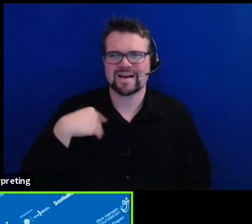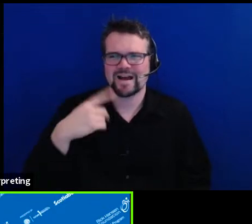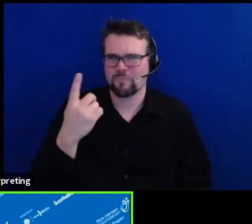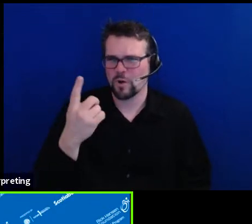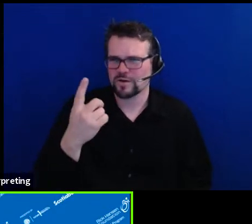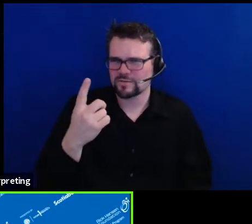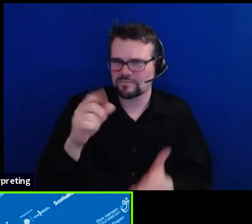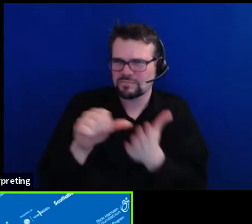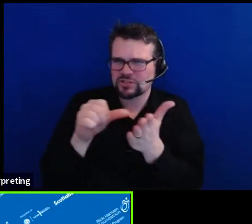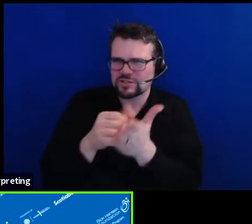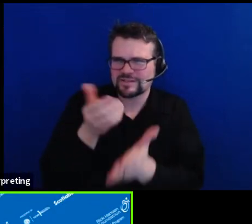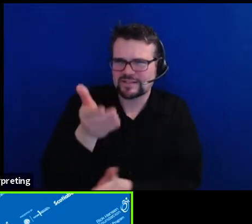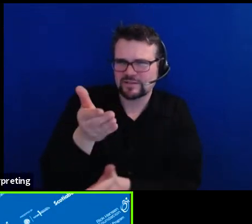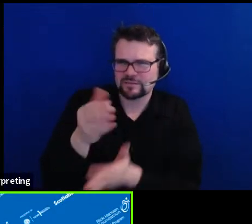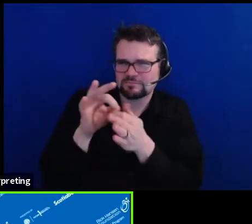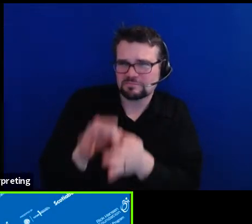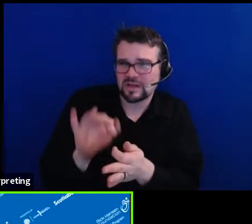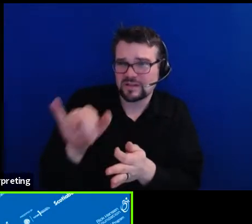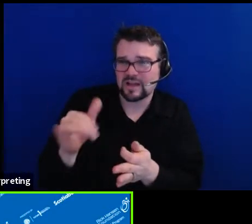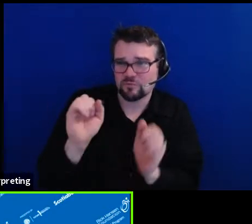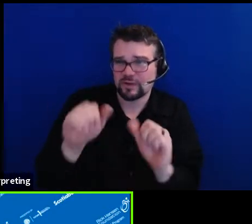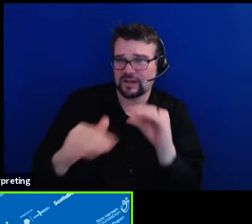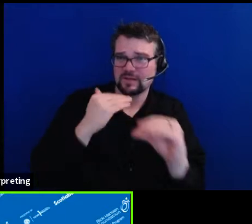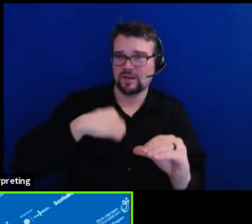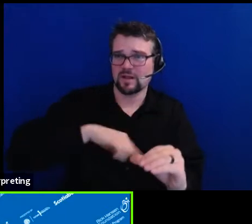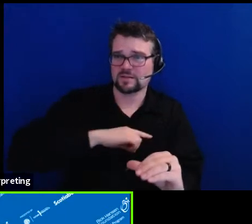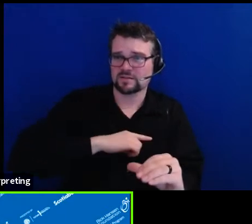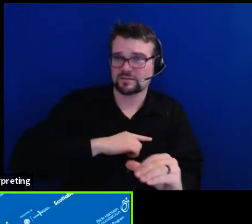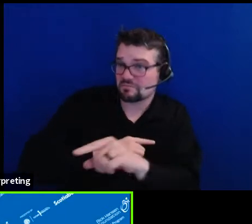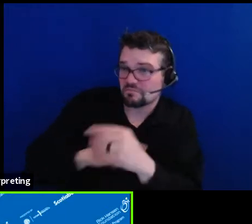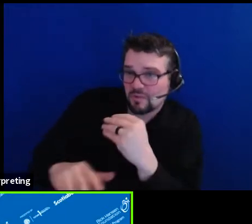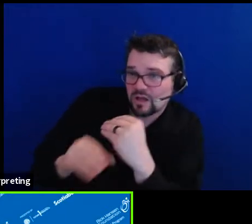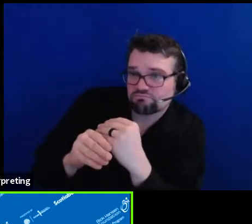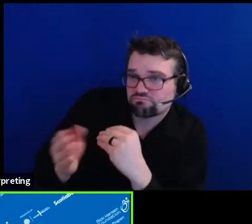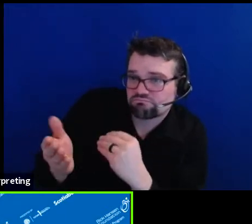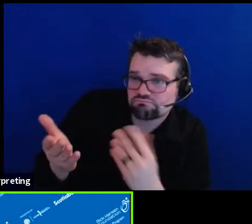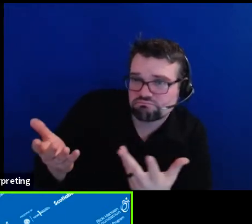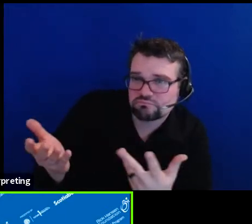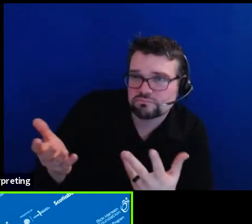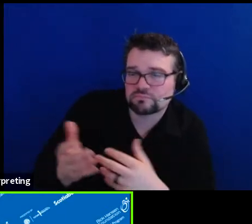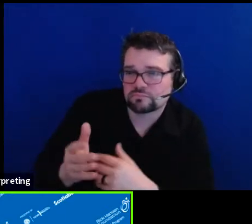E-MAIL. TERI, DO YOU HAVE ANY ADVICE FOR SOMEONE WHO'S THINKING ABOUT